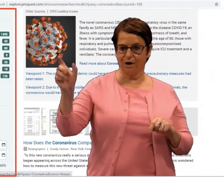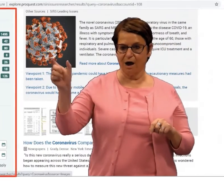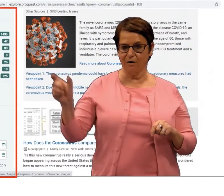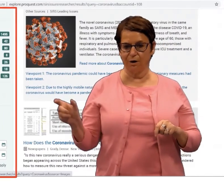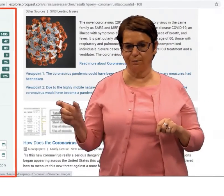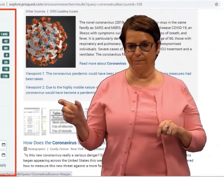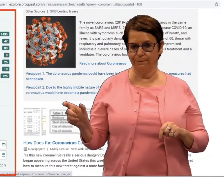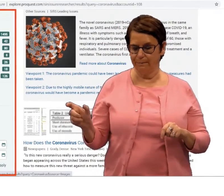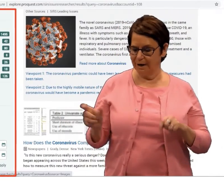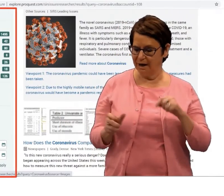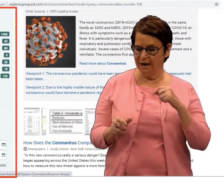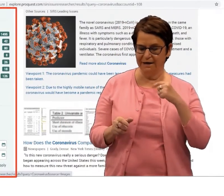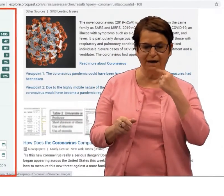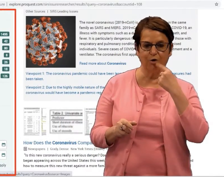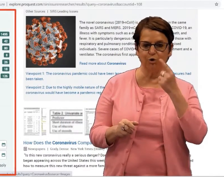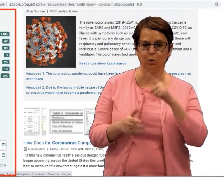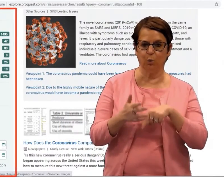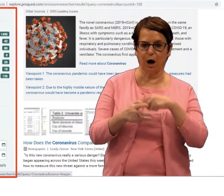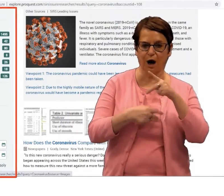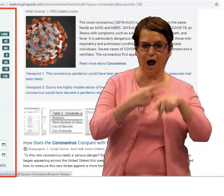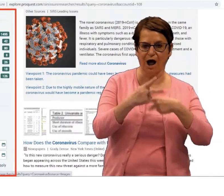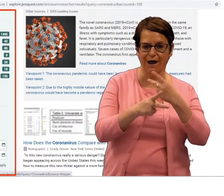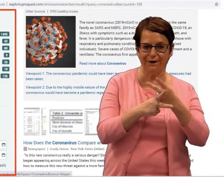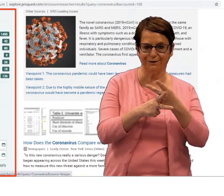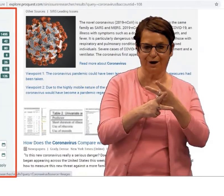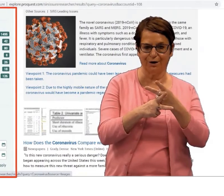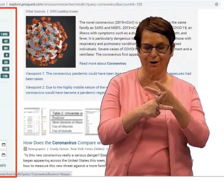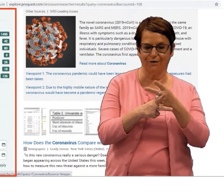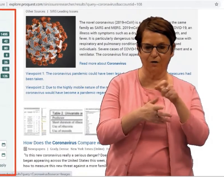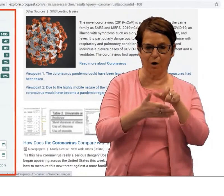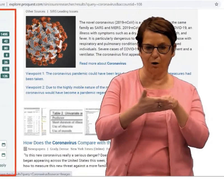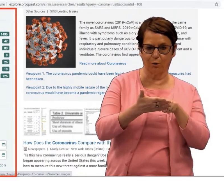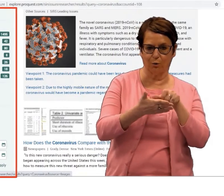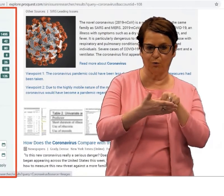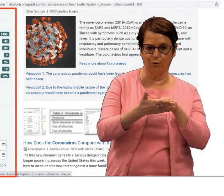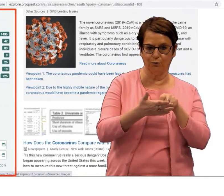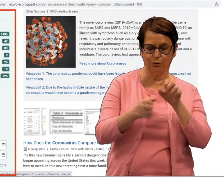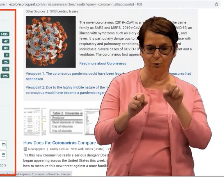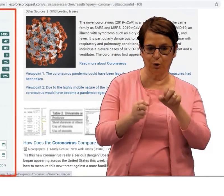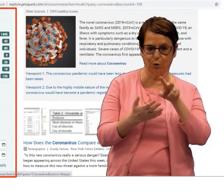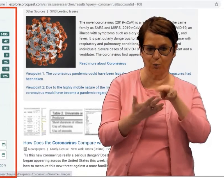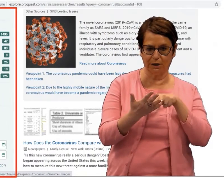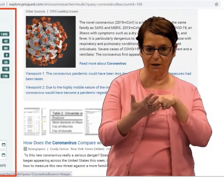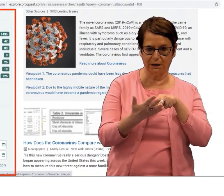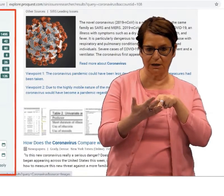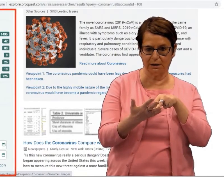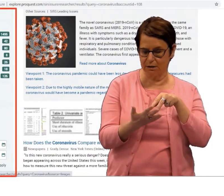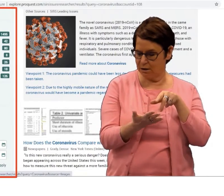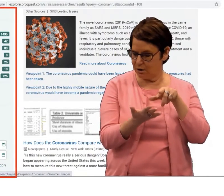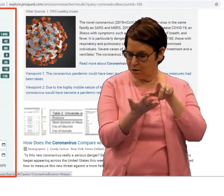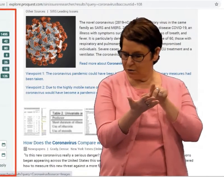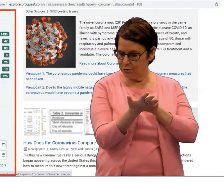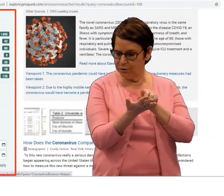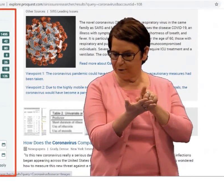Notice in the left column it tells you what types of articles you can read--